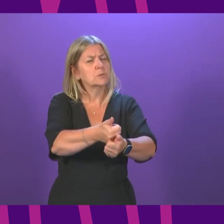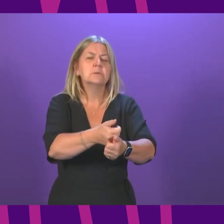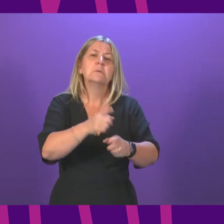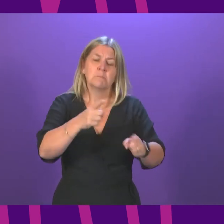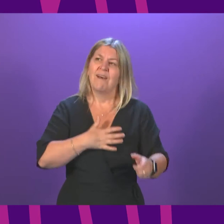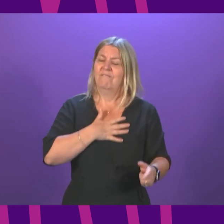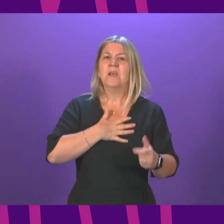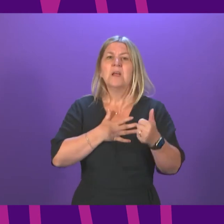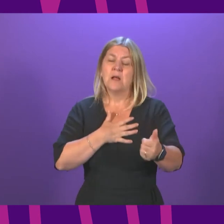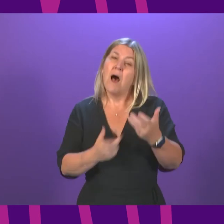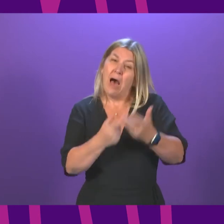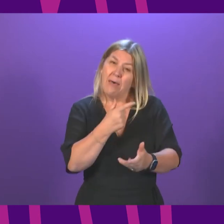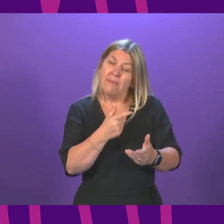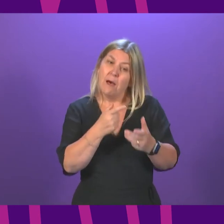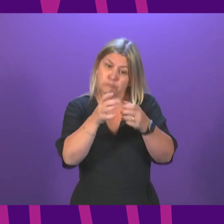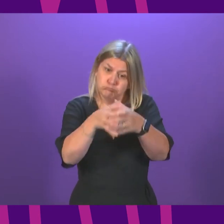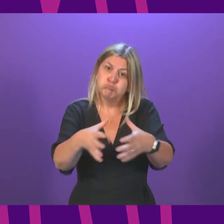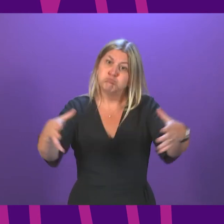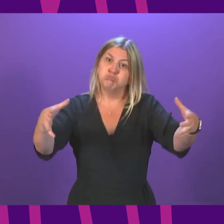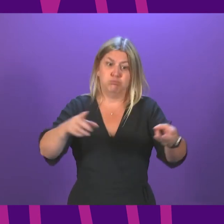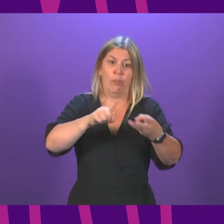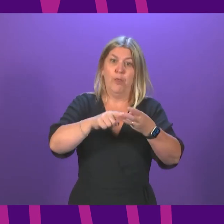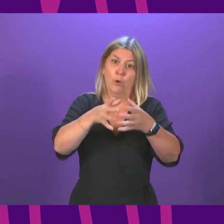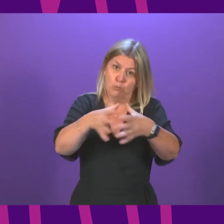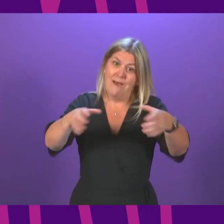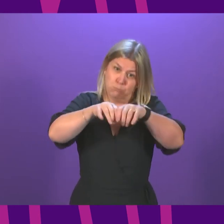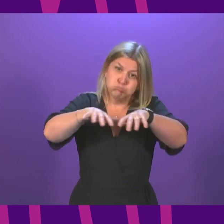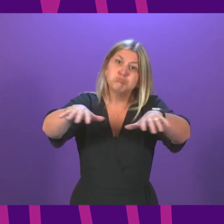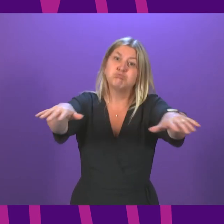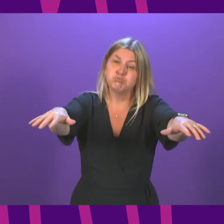that the cabinet secretary will, if there is another wave of coronavirus, move quickly